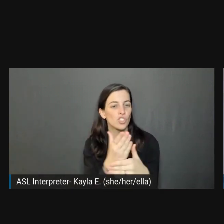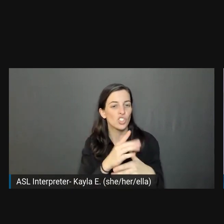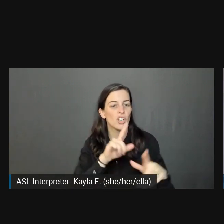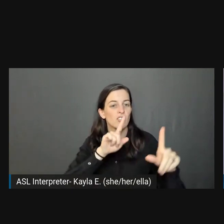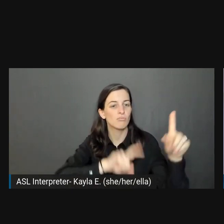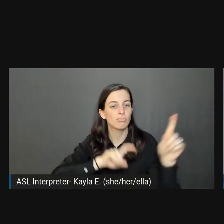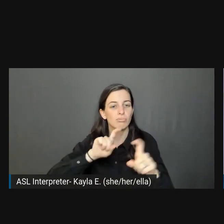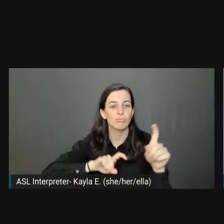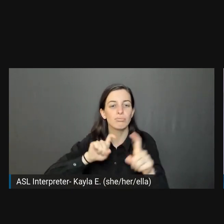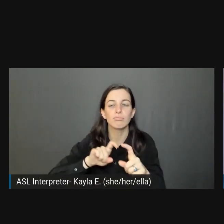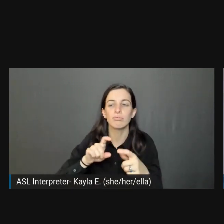With that, let's take it away.